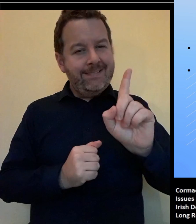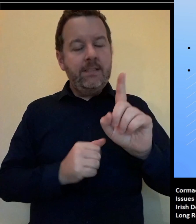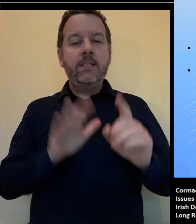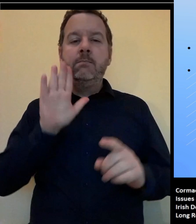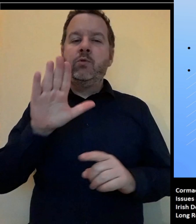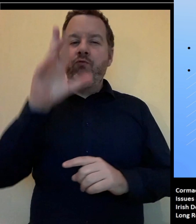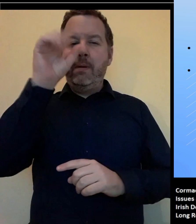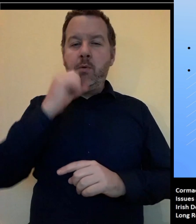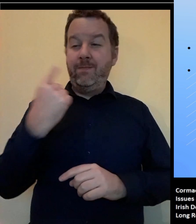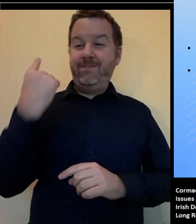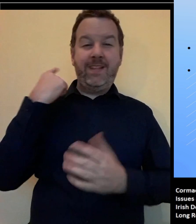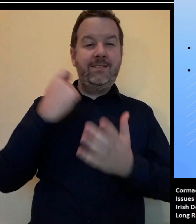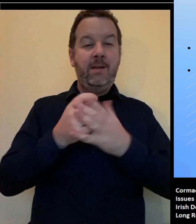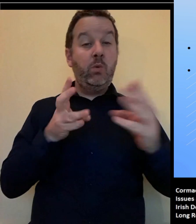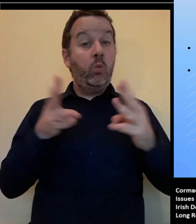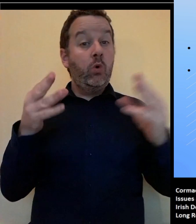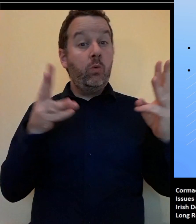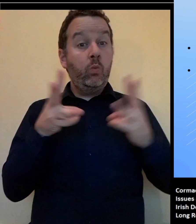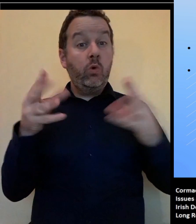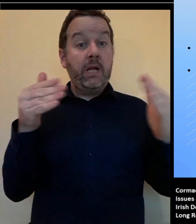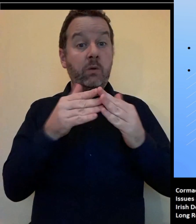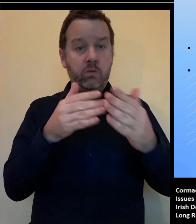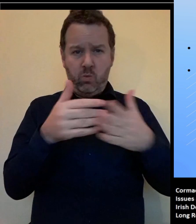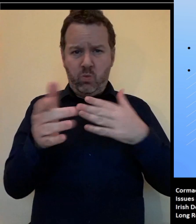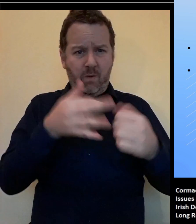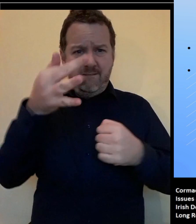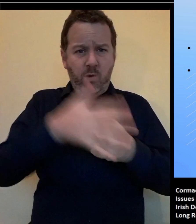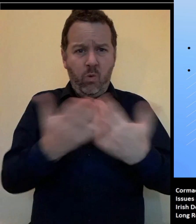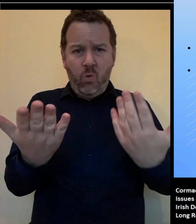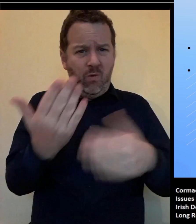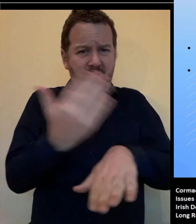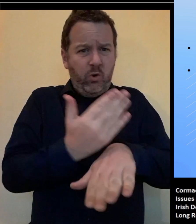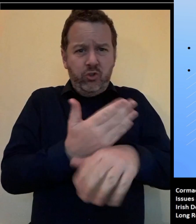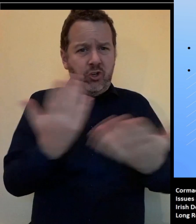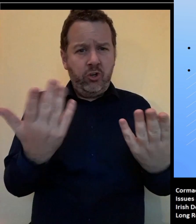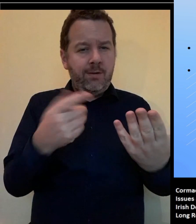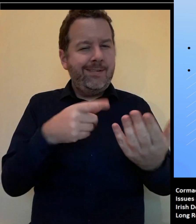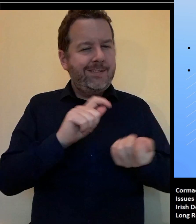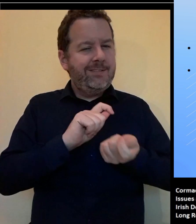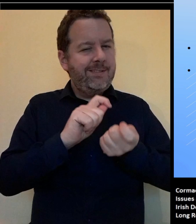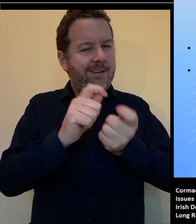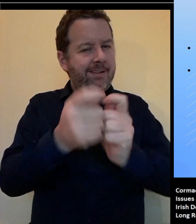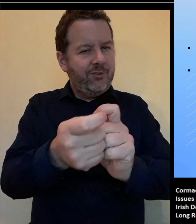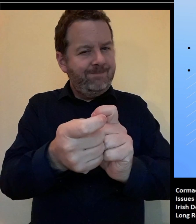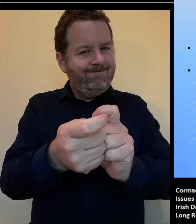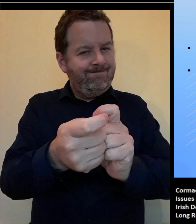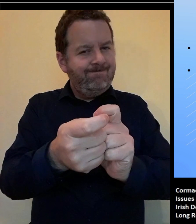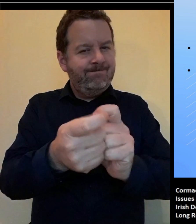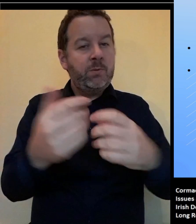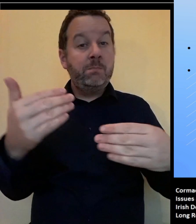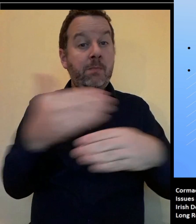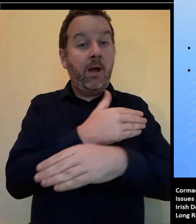However, we should remember the changing function of the workhouse through this period.